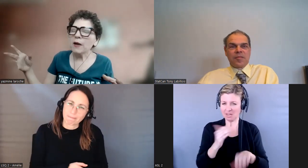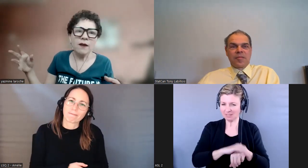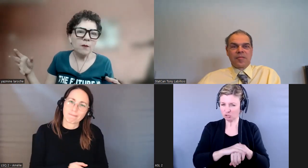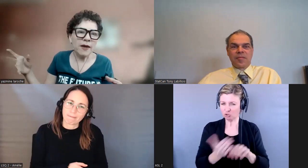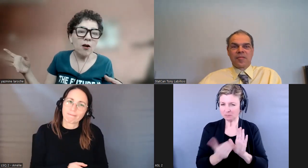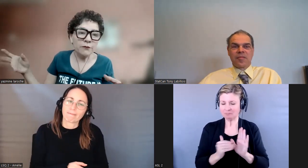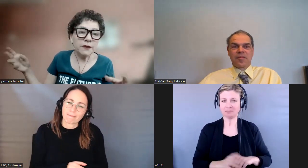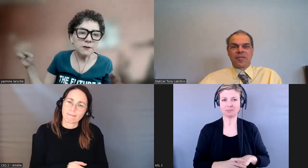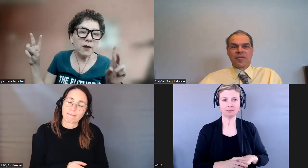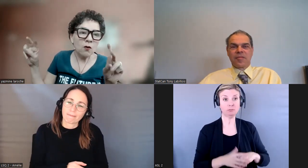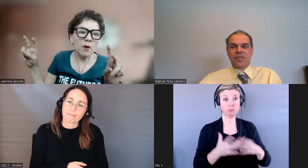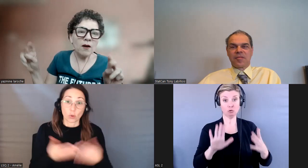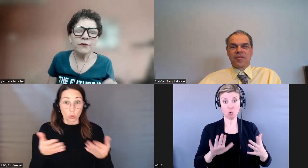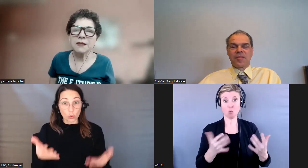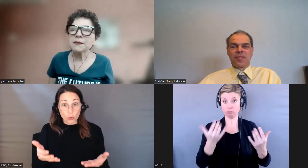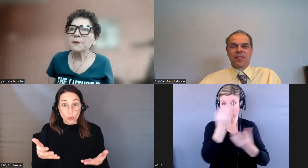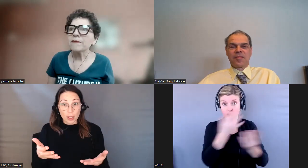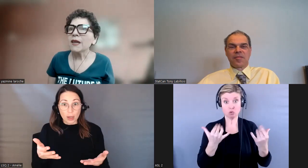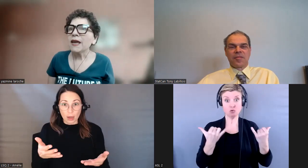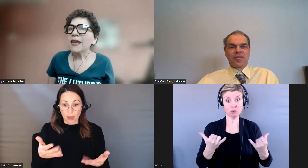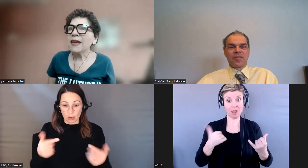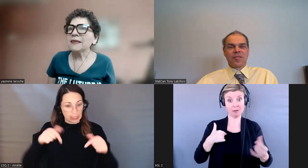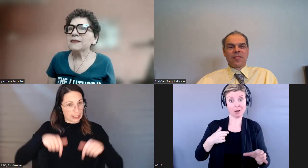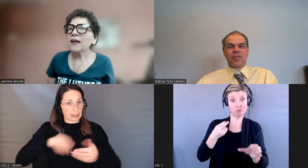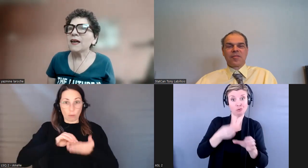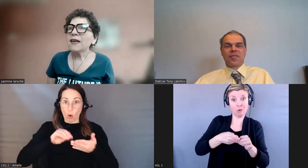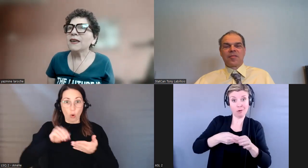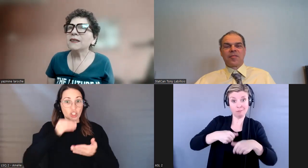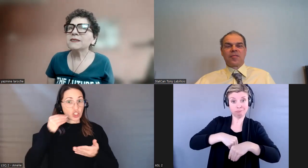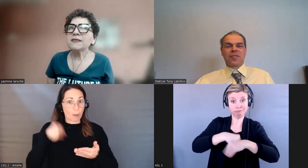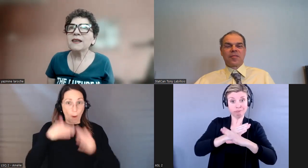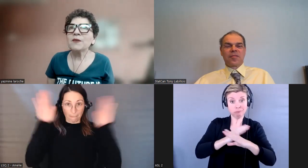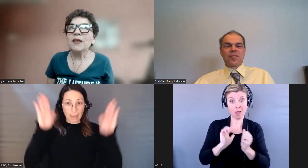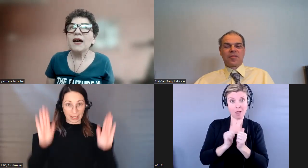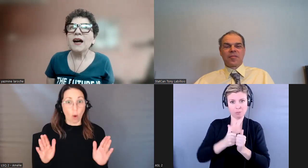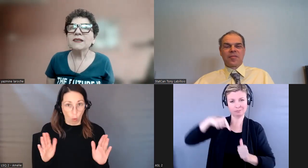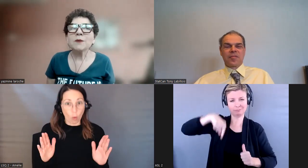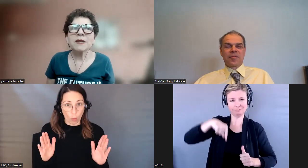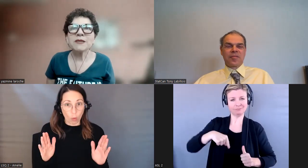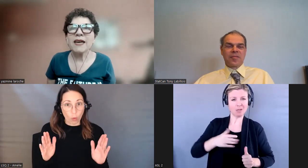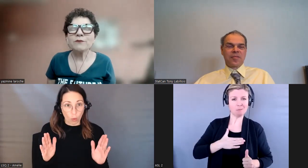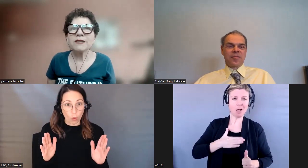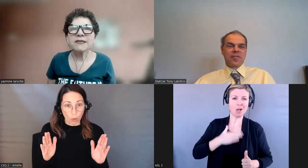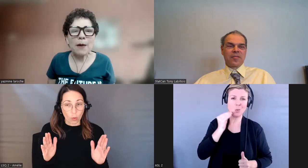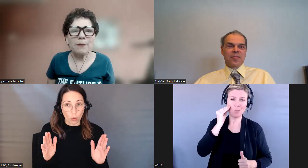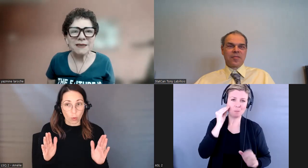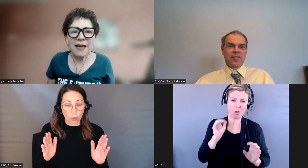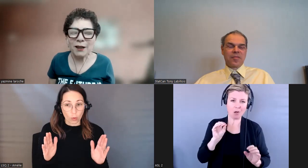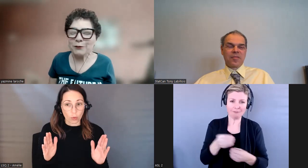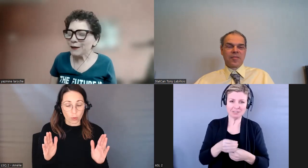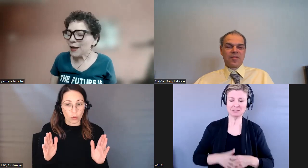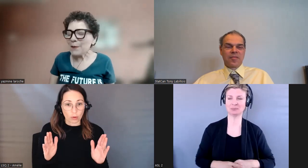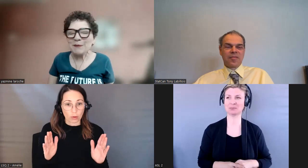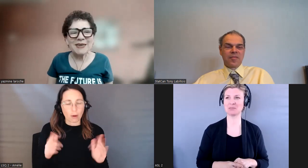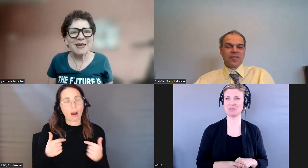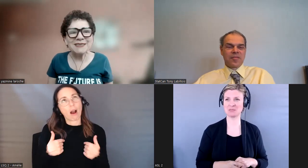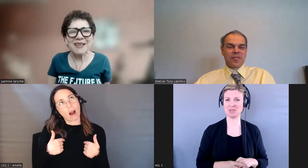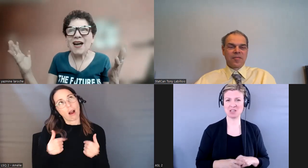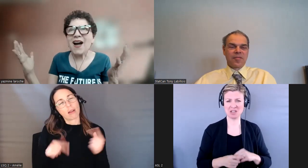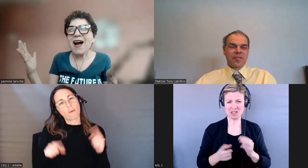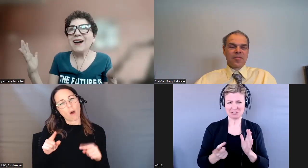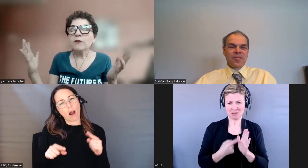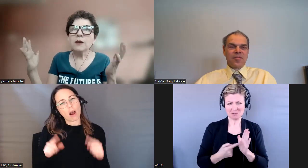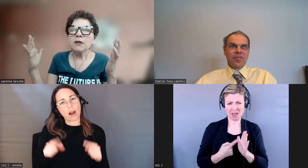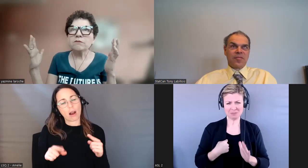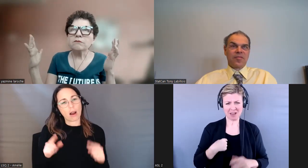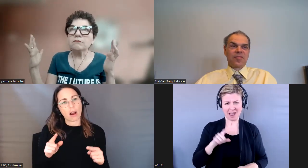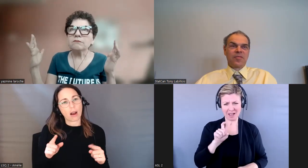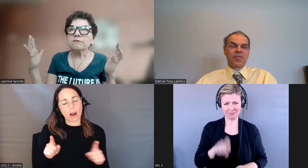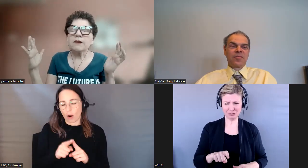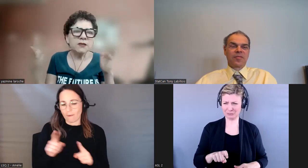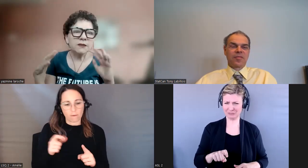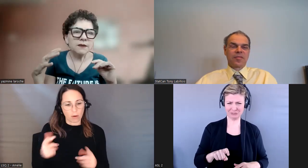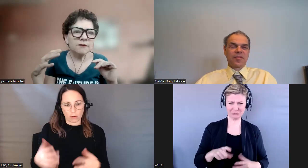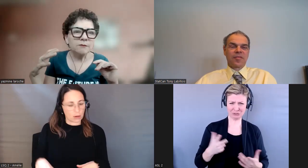my my office my home office and it's uh sometimes I have to slap myself because I mean not physically